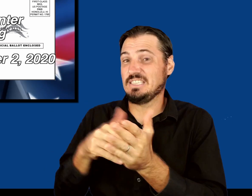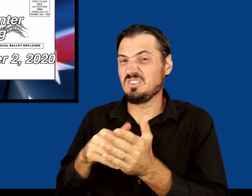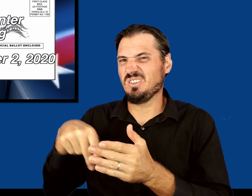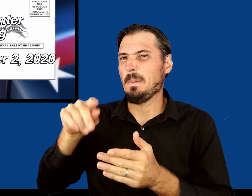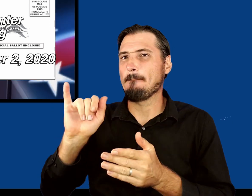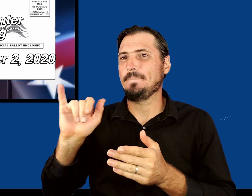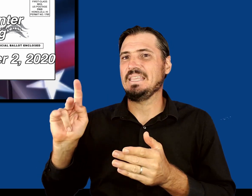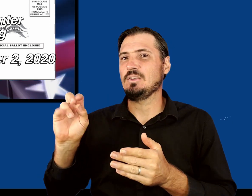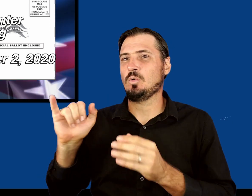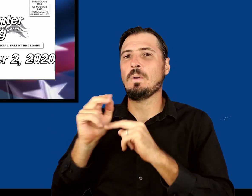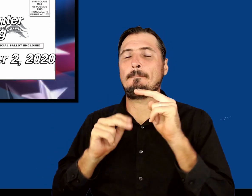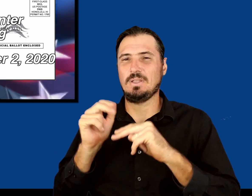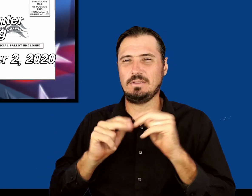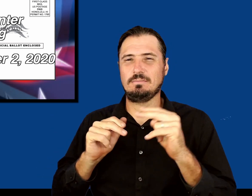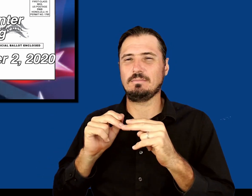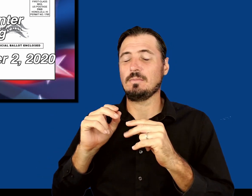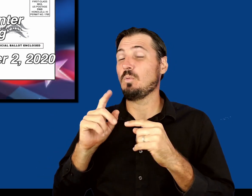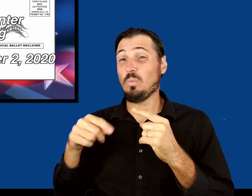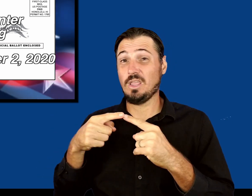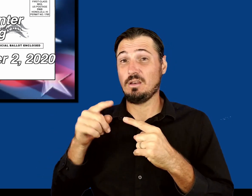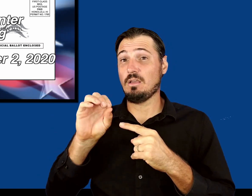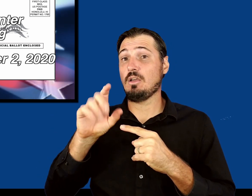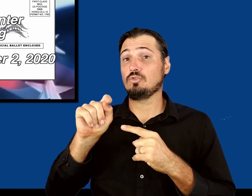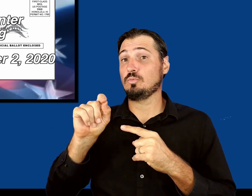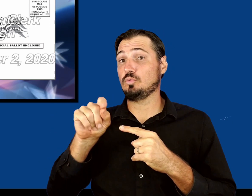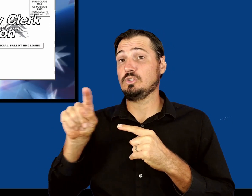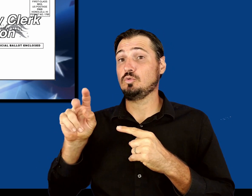from October 20 through election day November 2